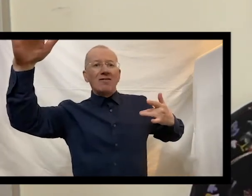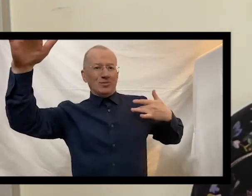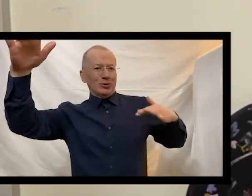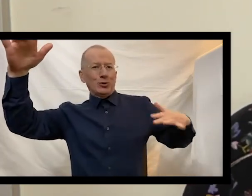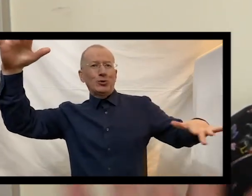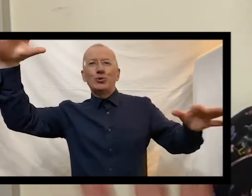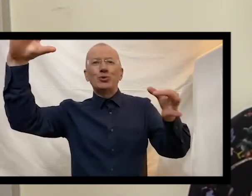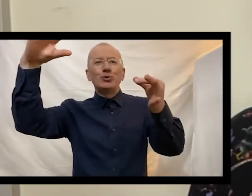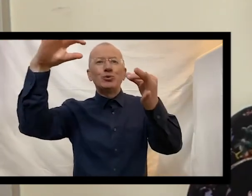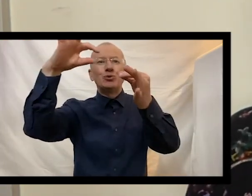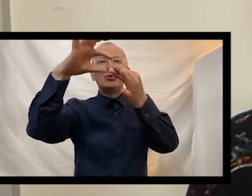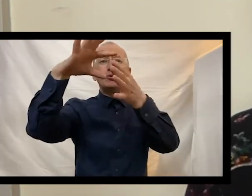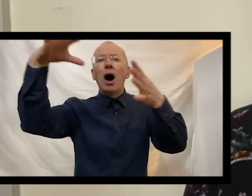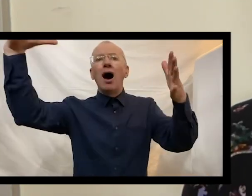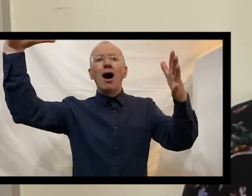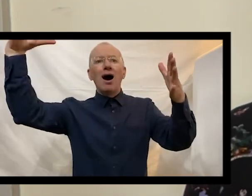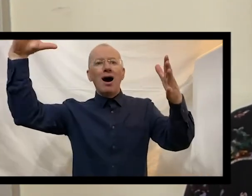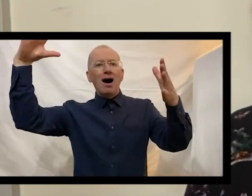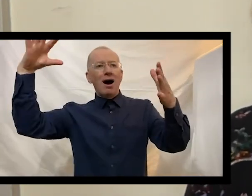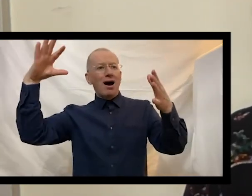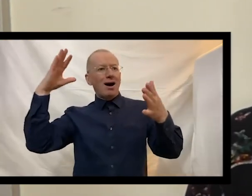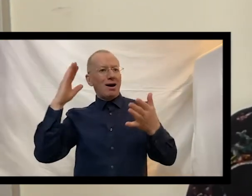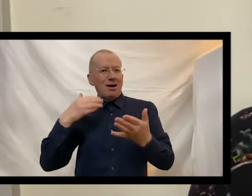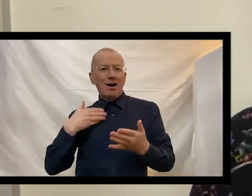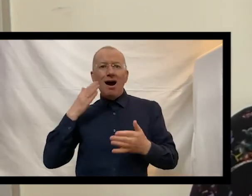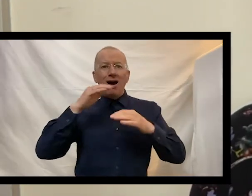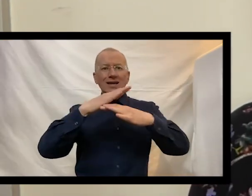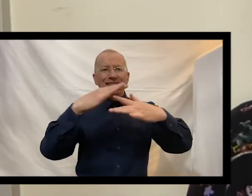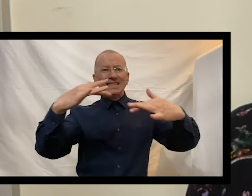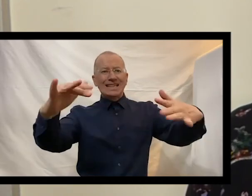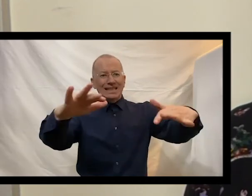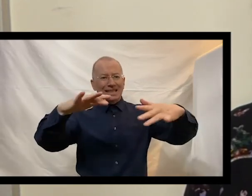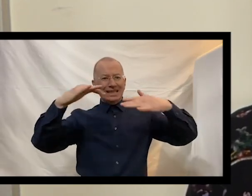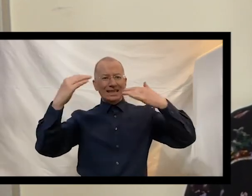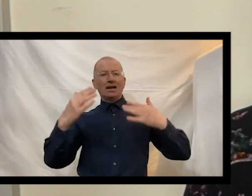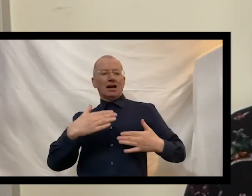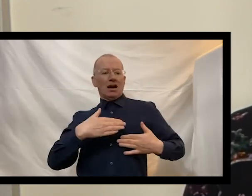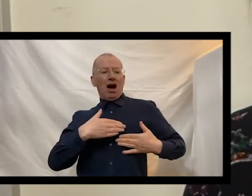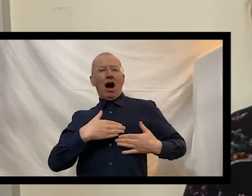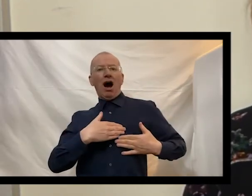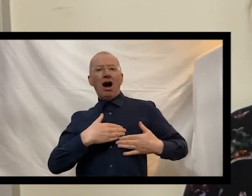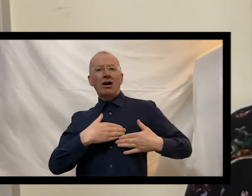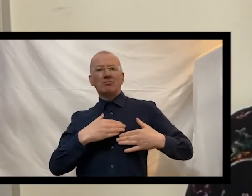that seems so real until I let go, Into the racing sea, ecstasy,